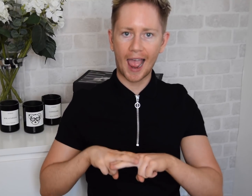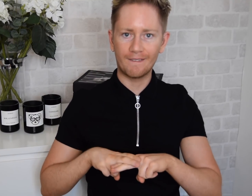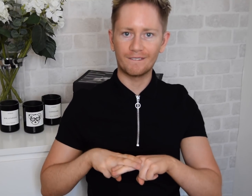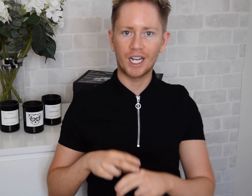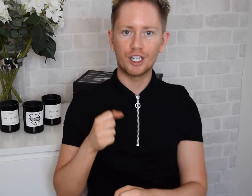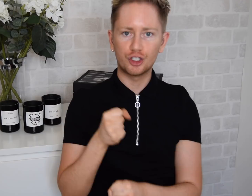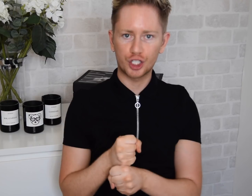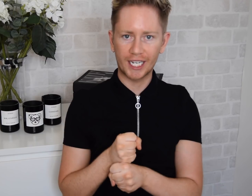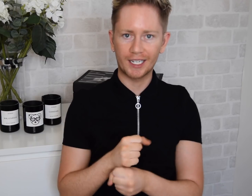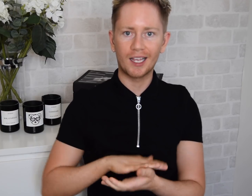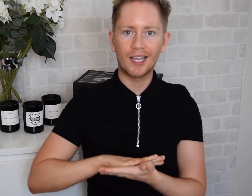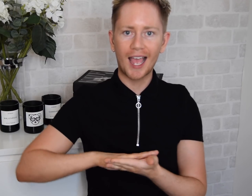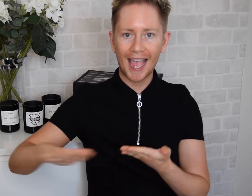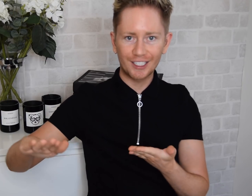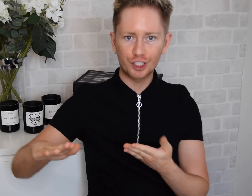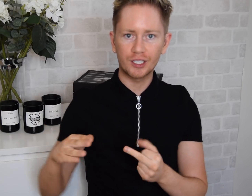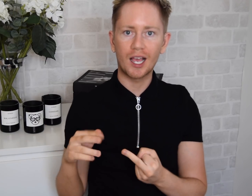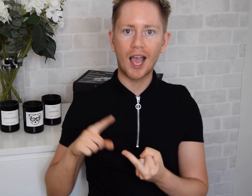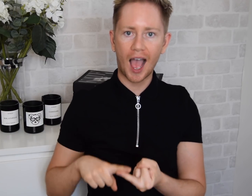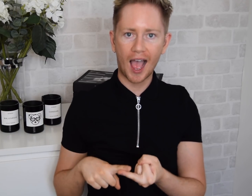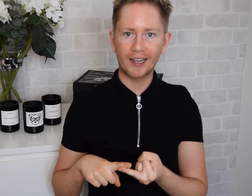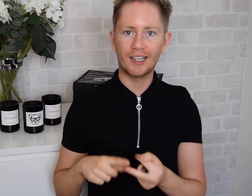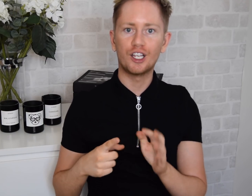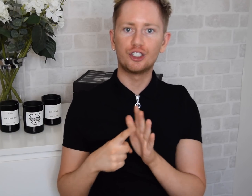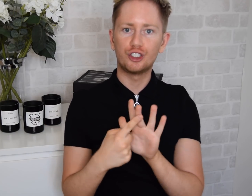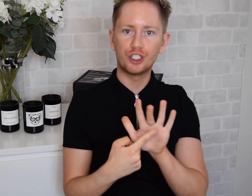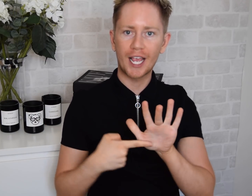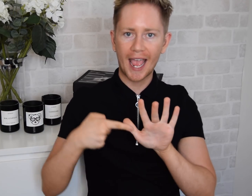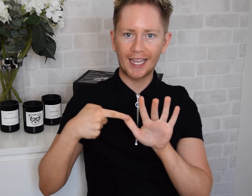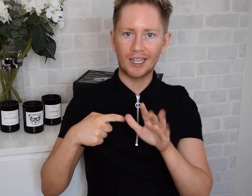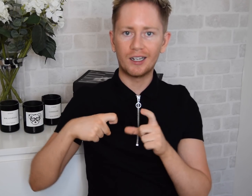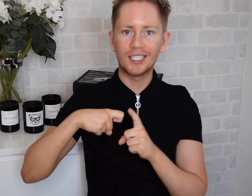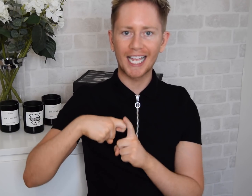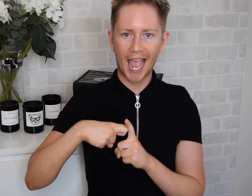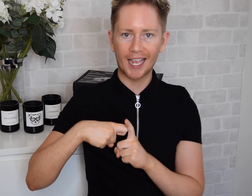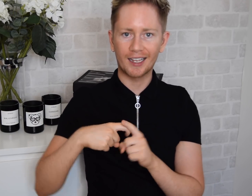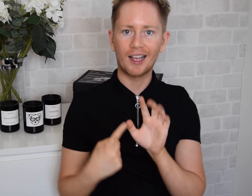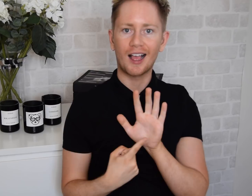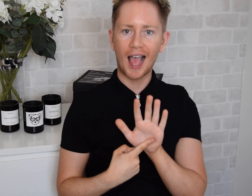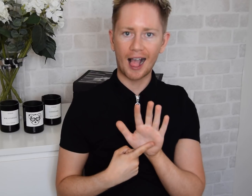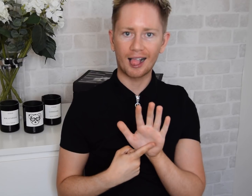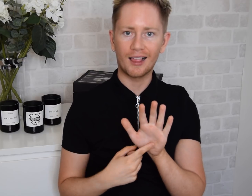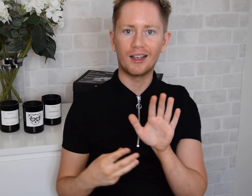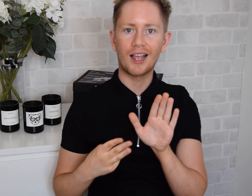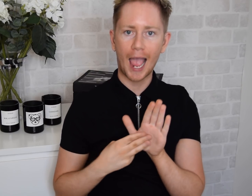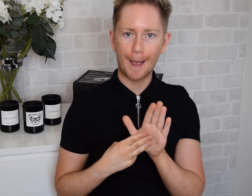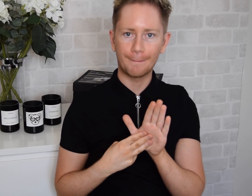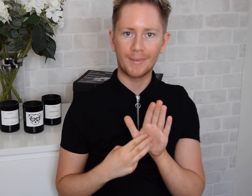F G H I J K L M